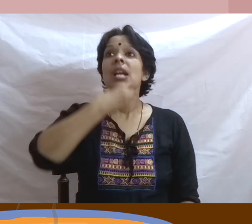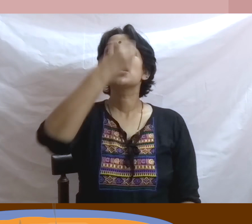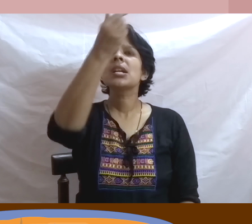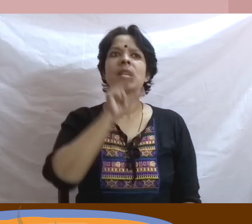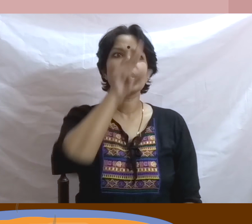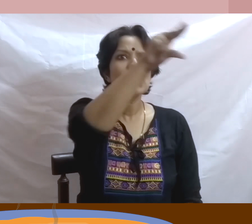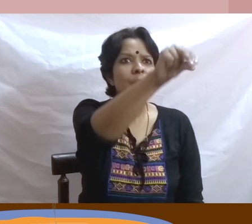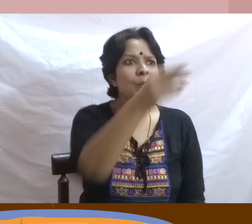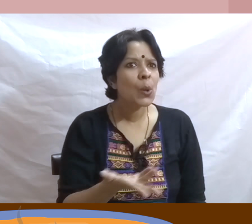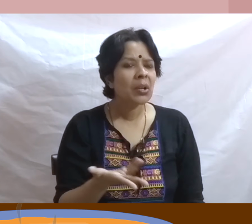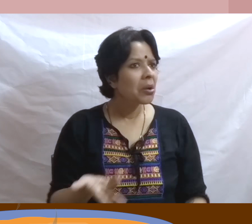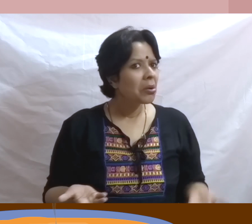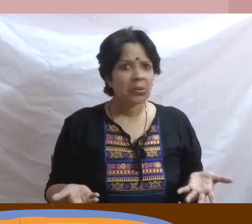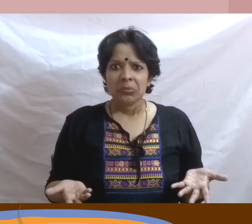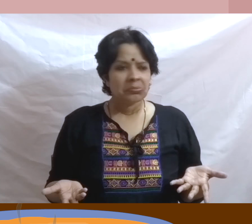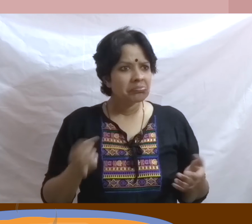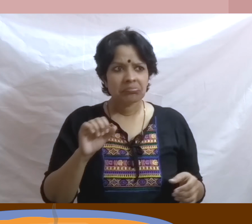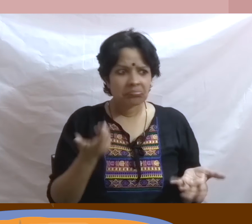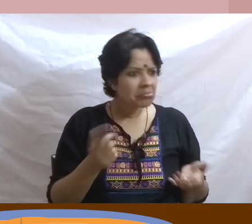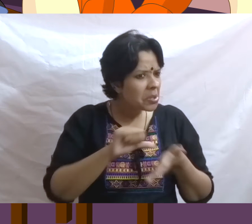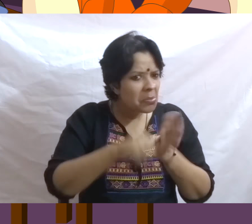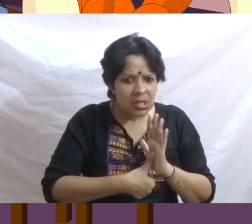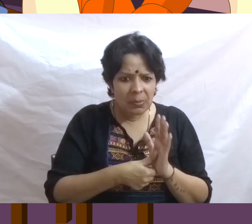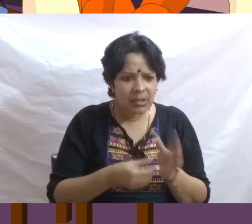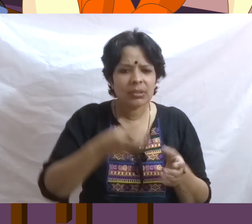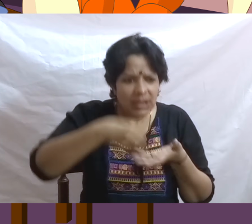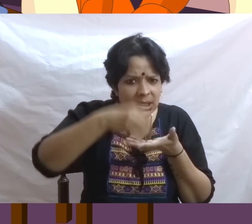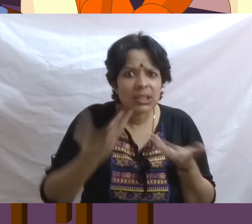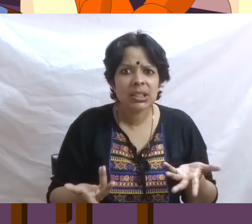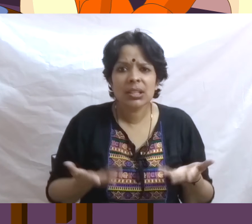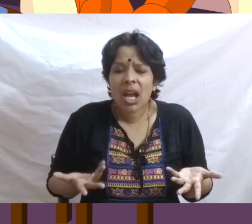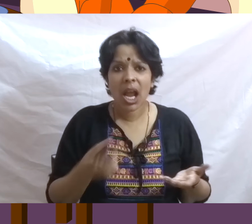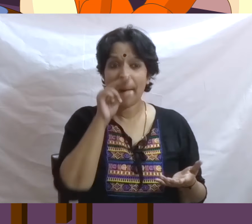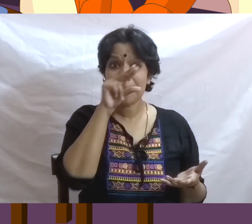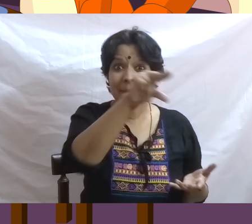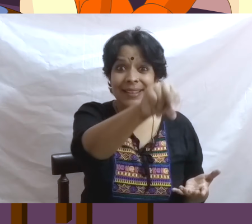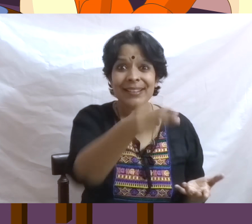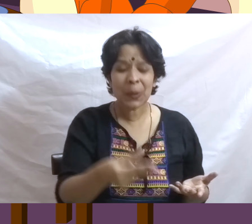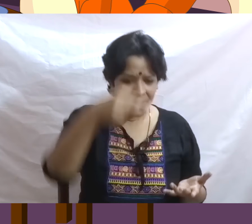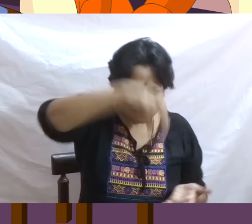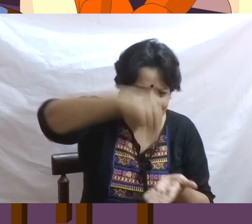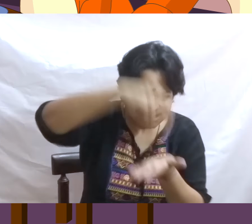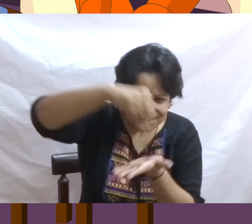The stork, because of his long beak couldn’t even get a drop of soup, and all he could do was wet his beak!